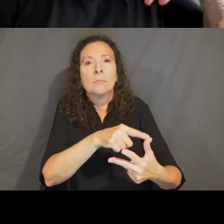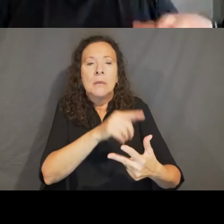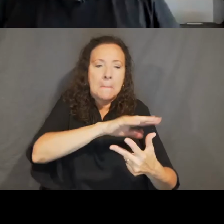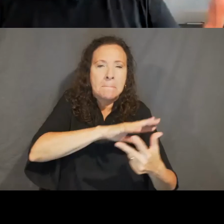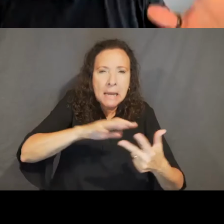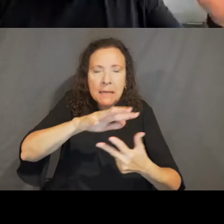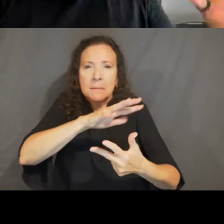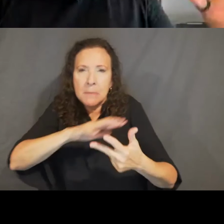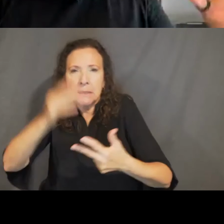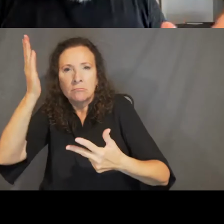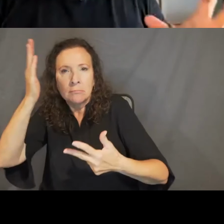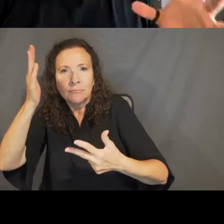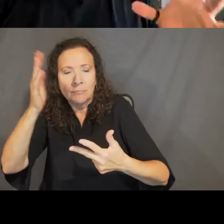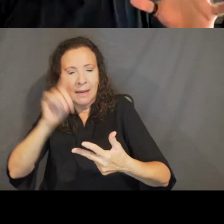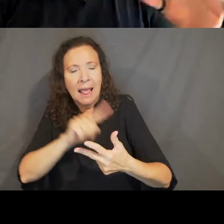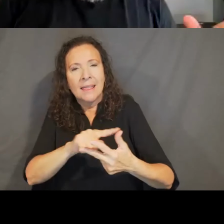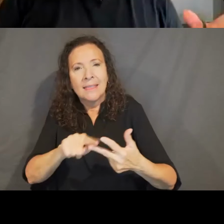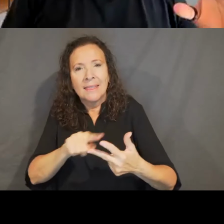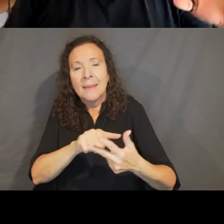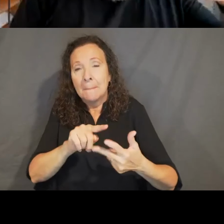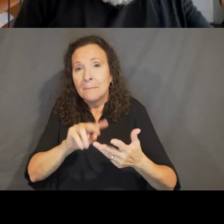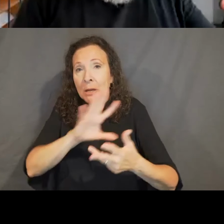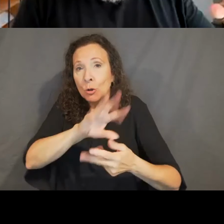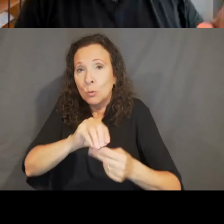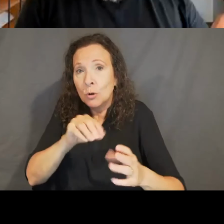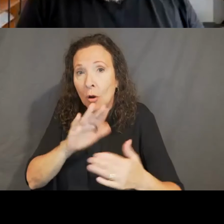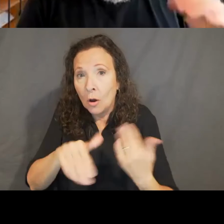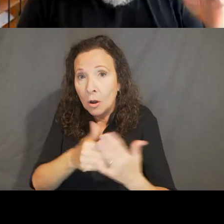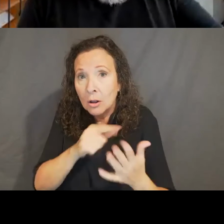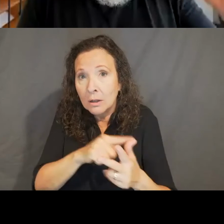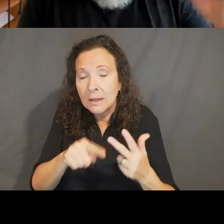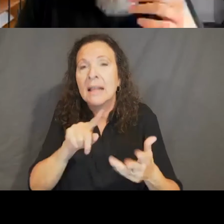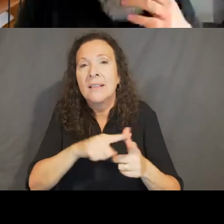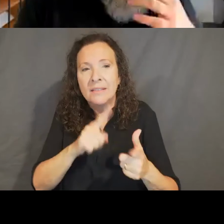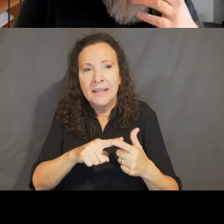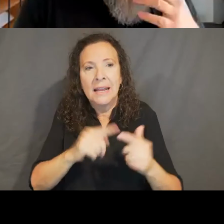probably somewhere on the inspired speakers part of that spectrum. A little further down the road.